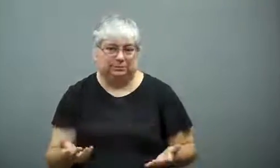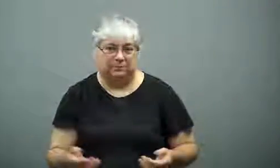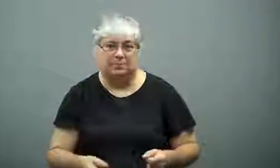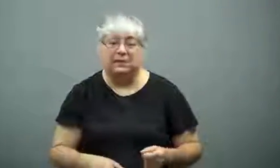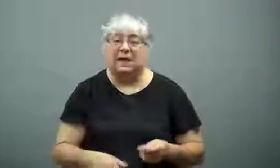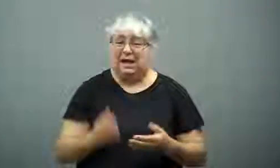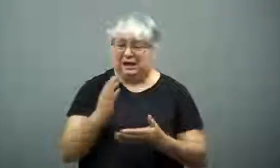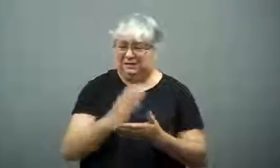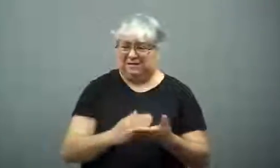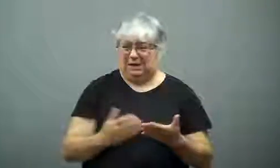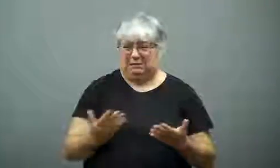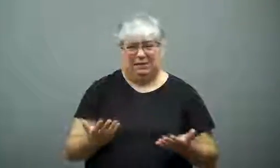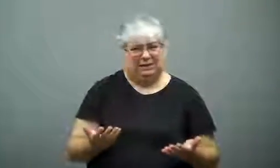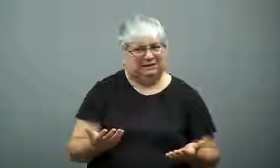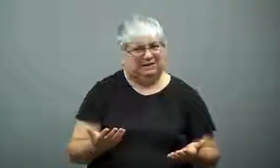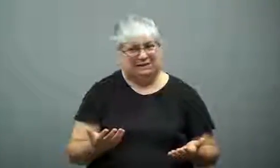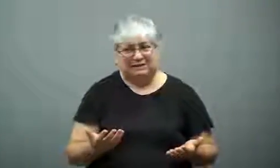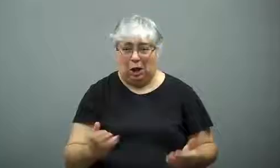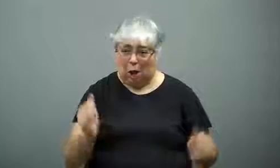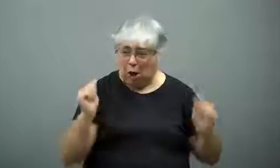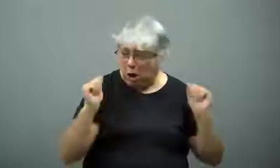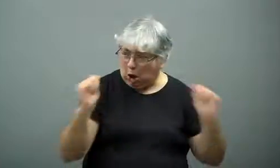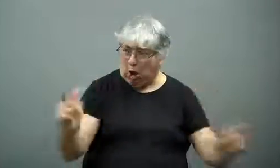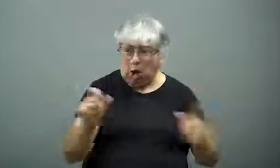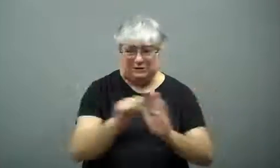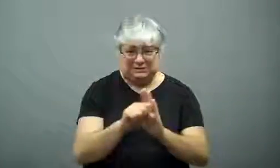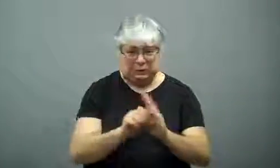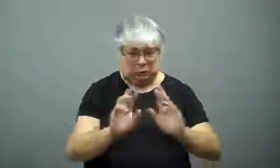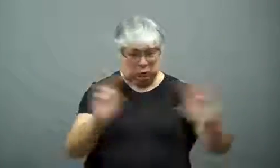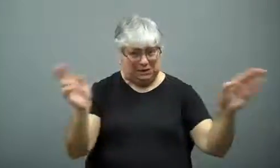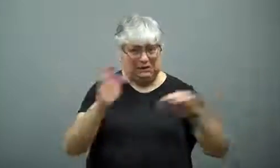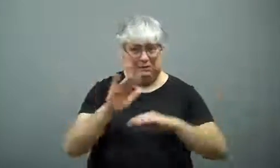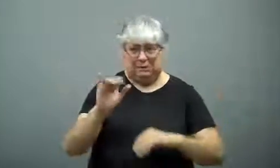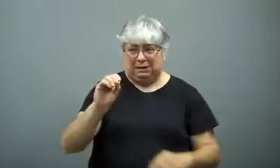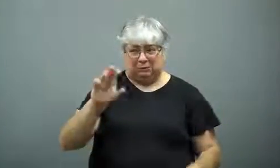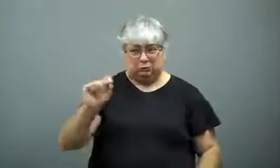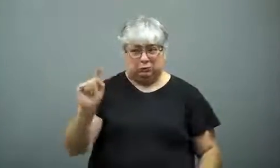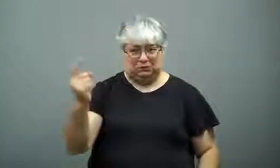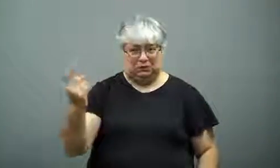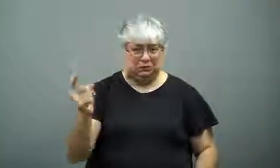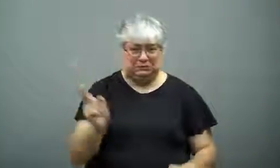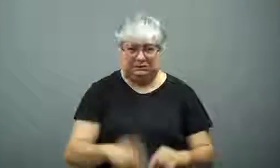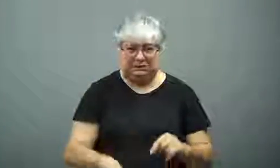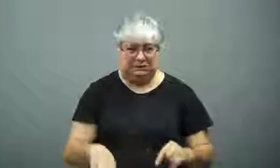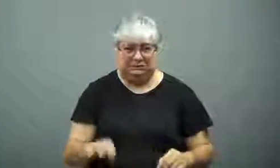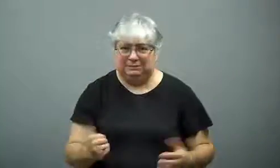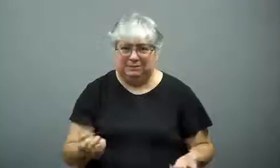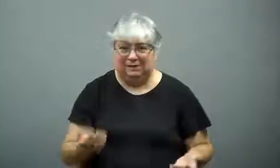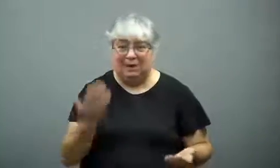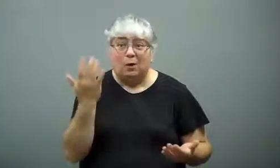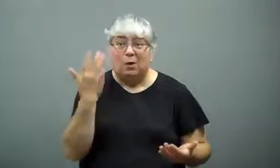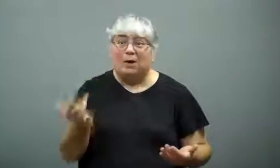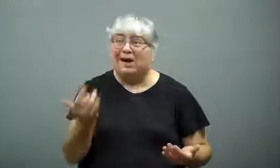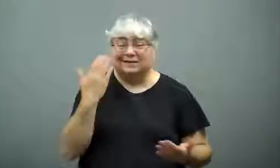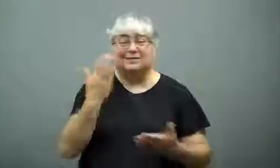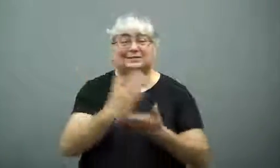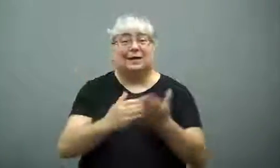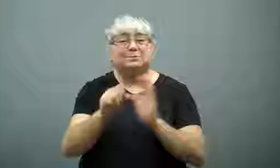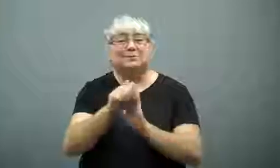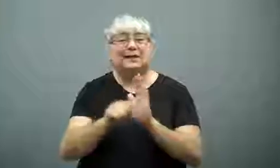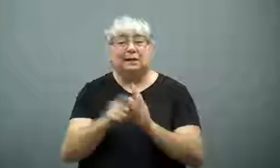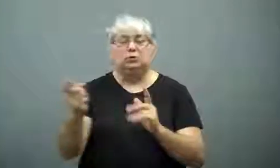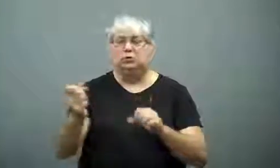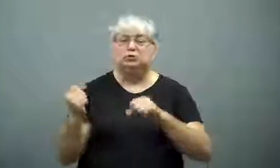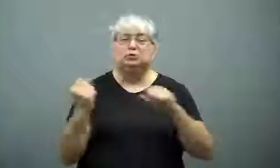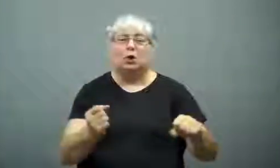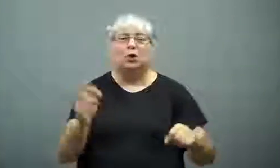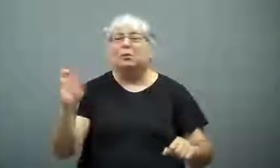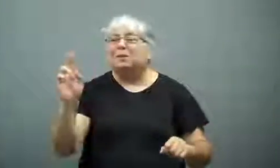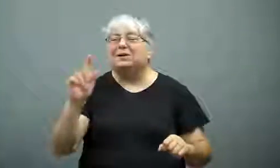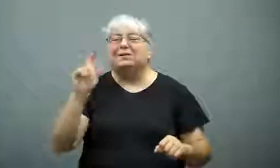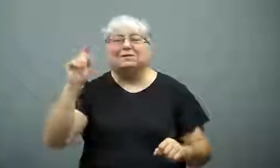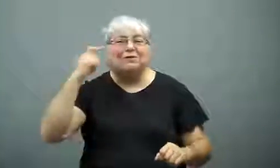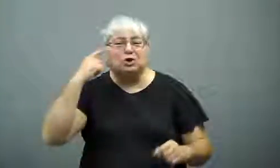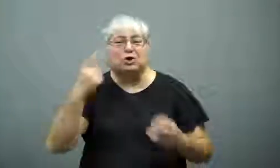Some doubt that all states will have their exchanges ready by October 1.